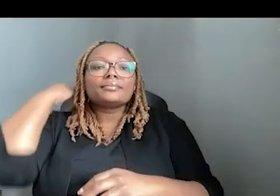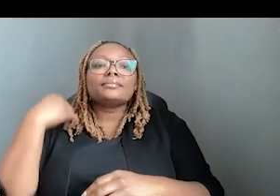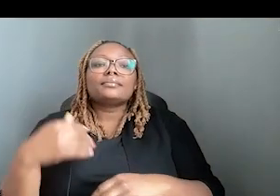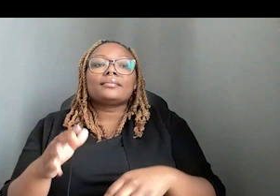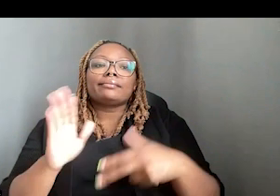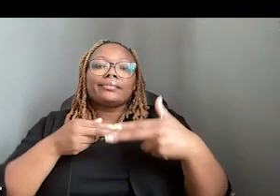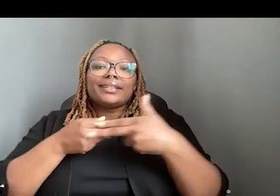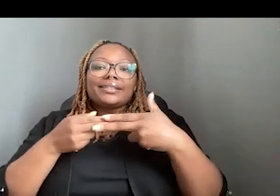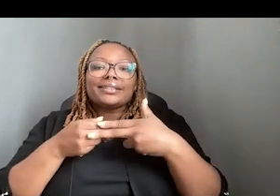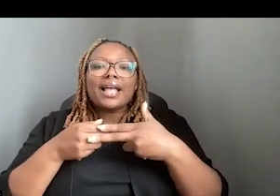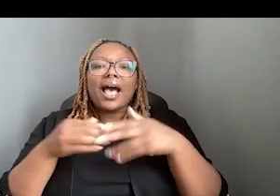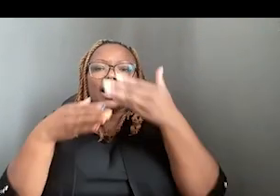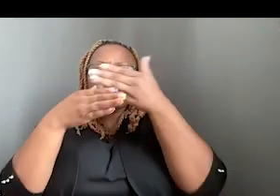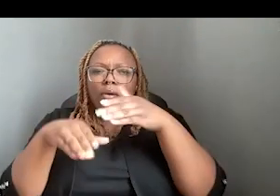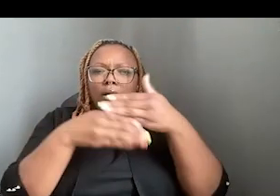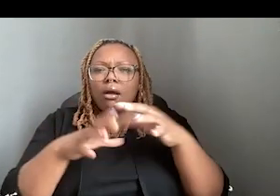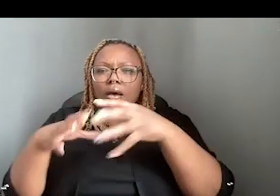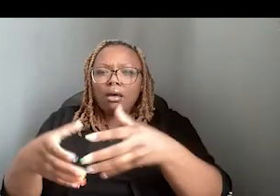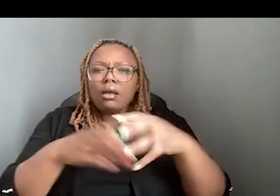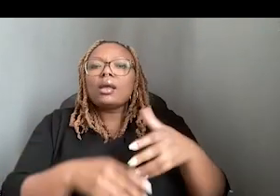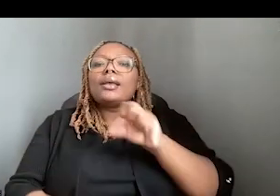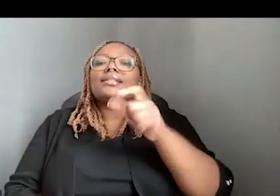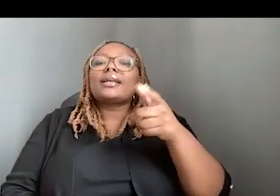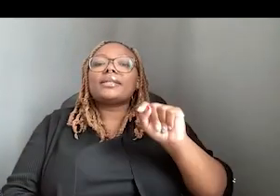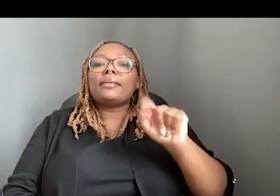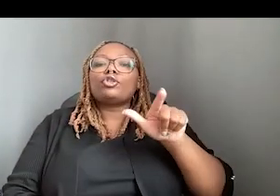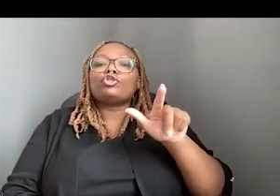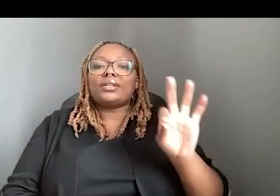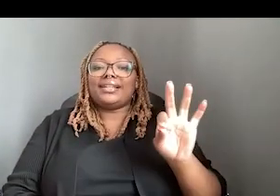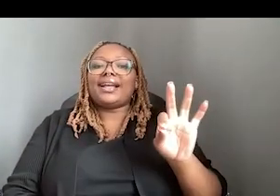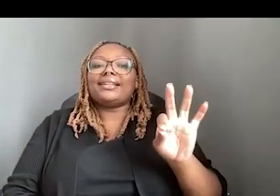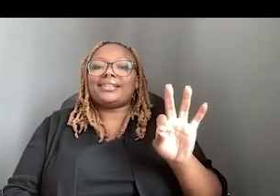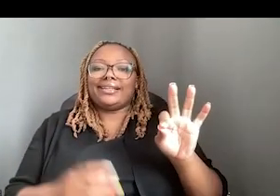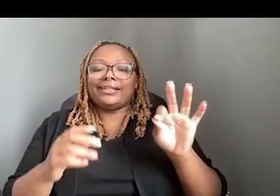It is broken up by three, but September 29th is the main theme here.